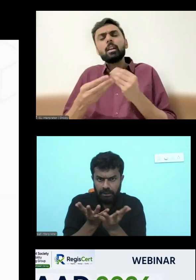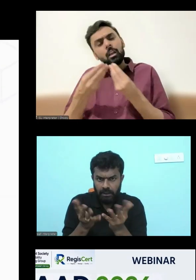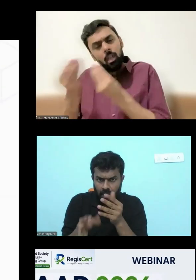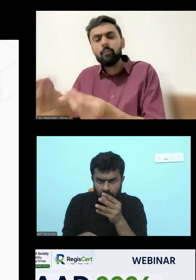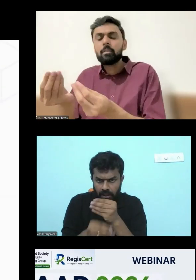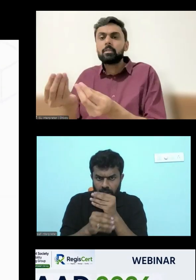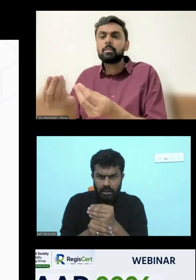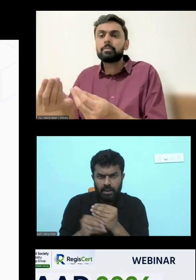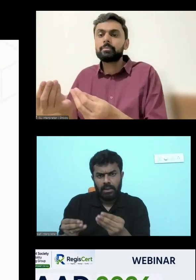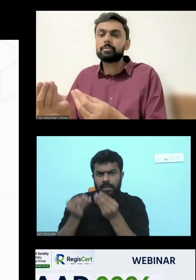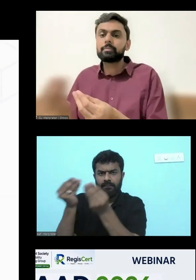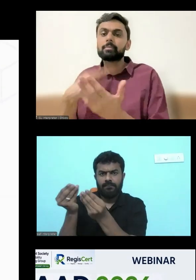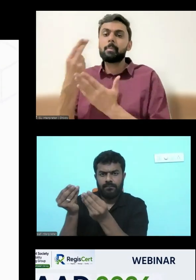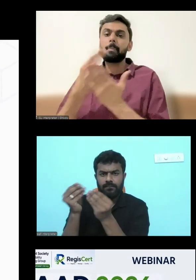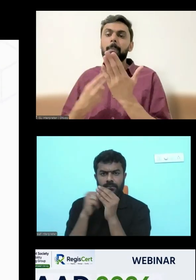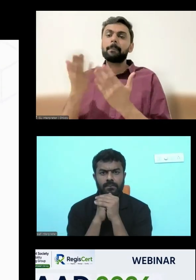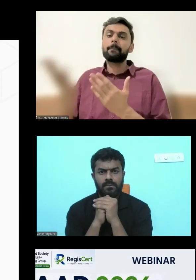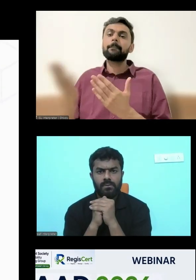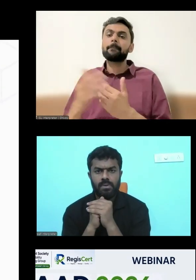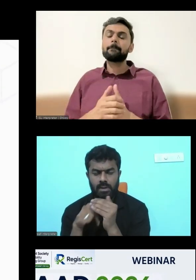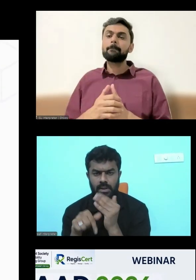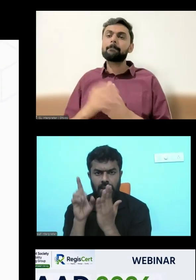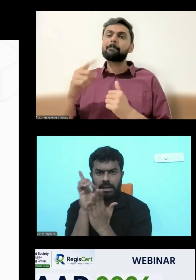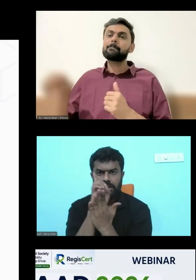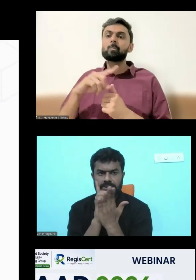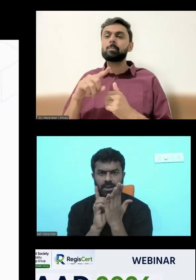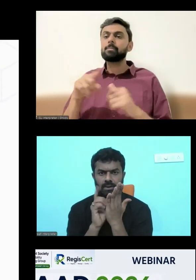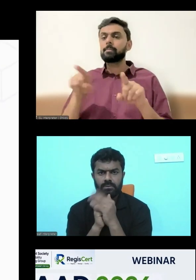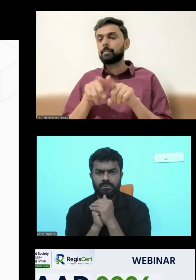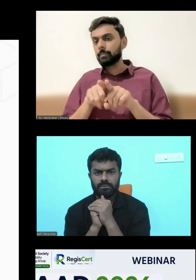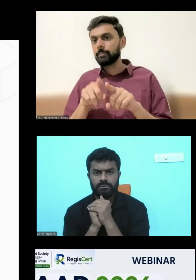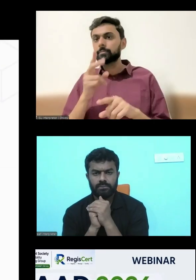That for them and similar to the other diverse needs.